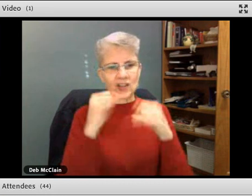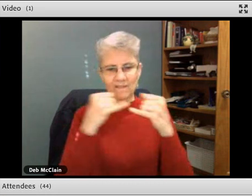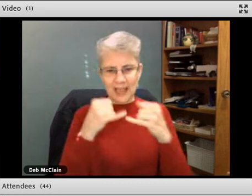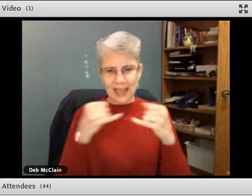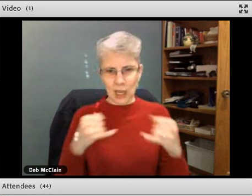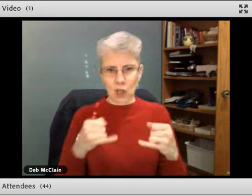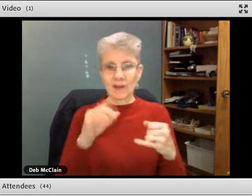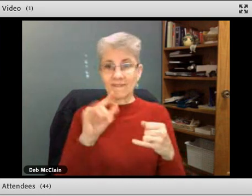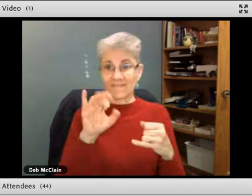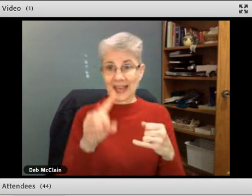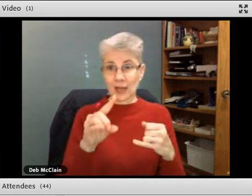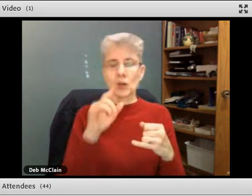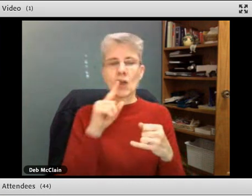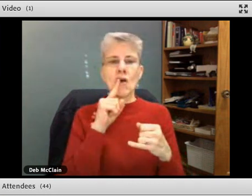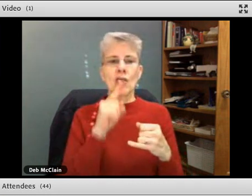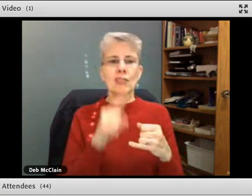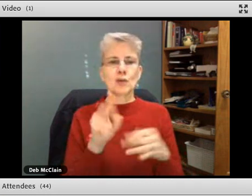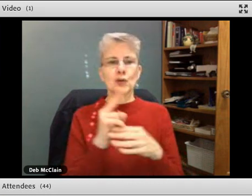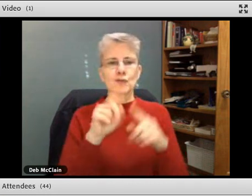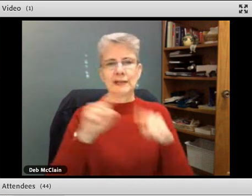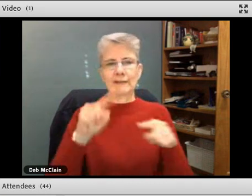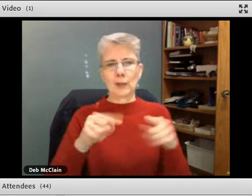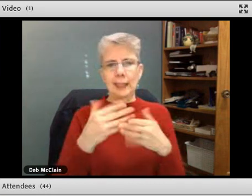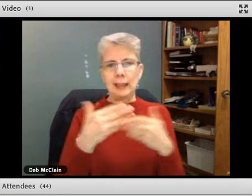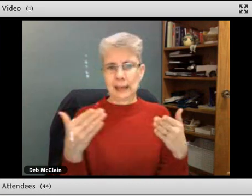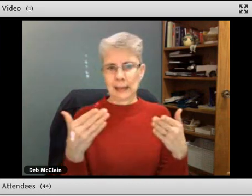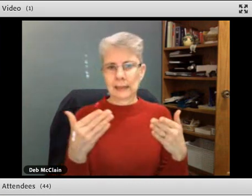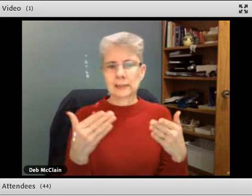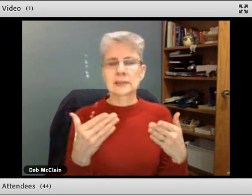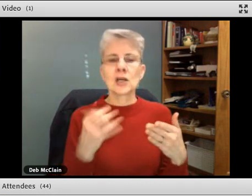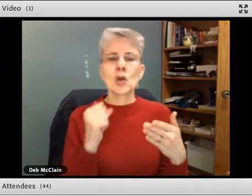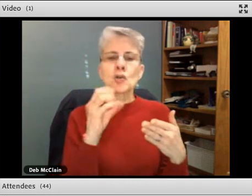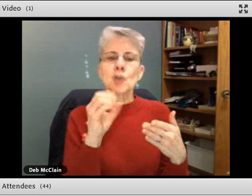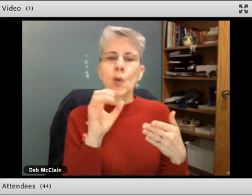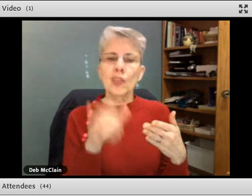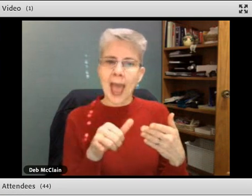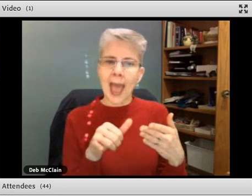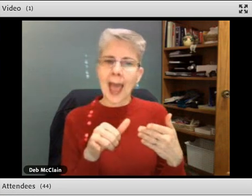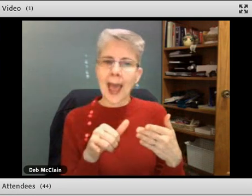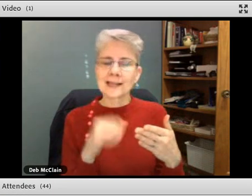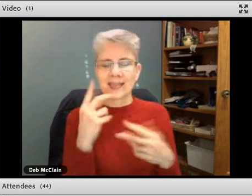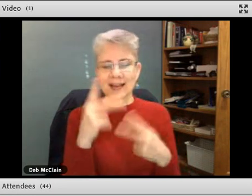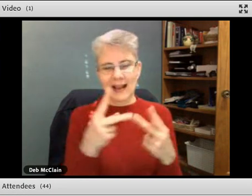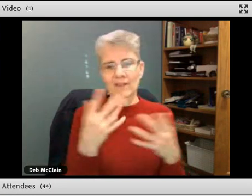and so that's the kind of thing that a guide like the OCLC Bibliographic Formats